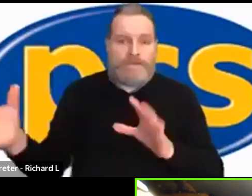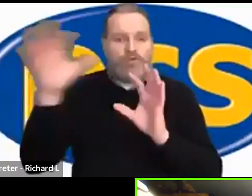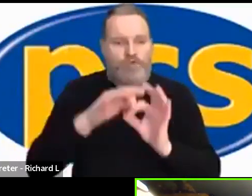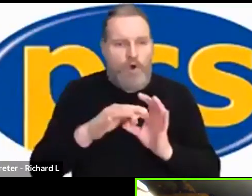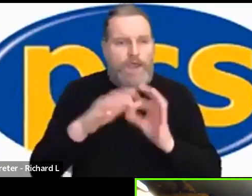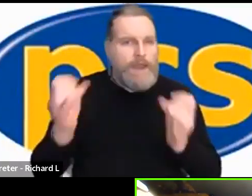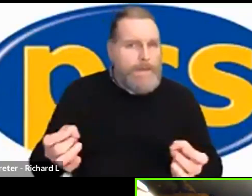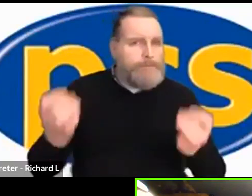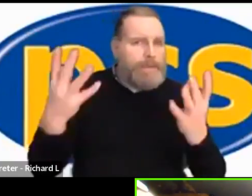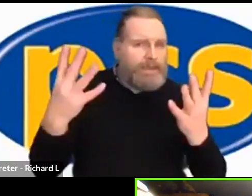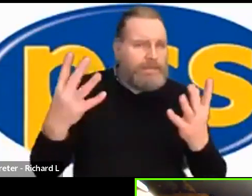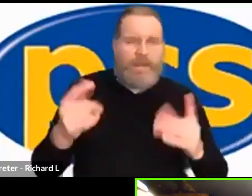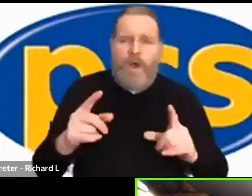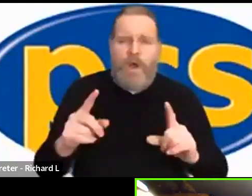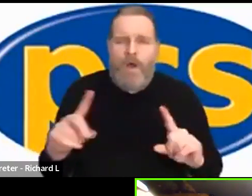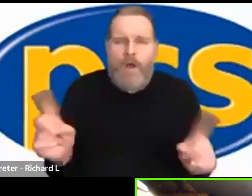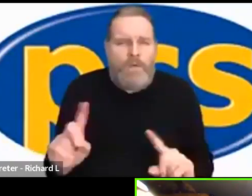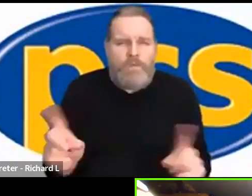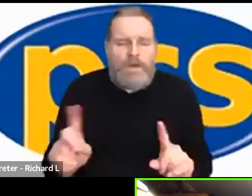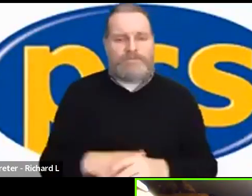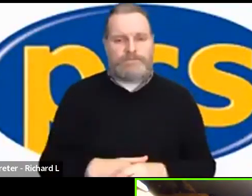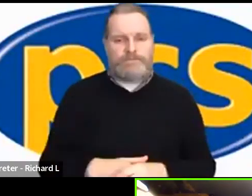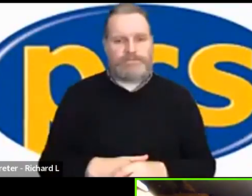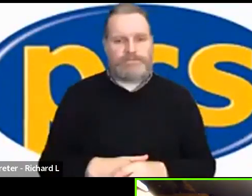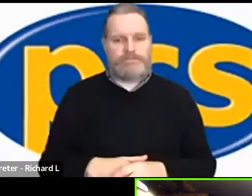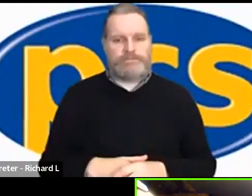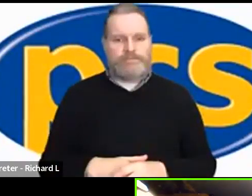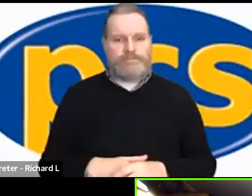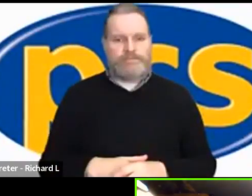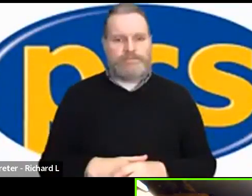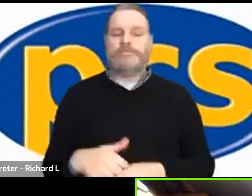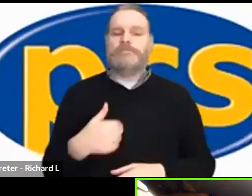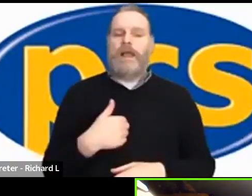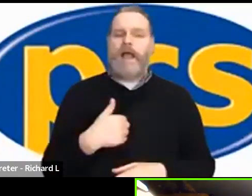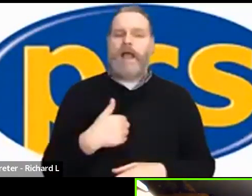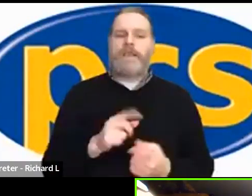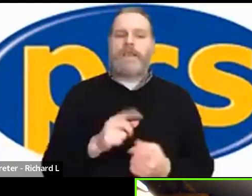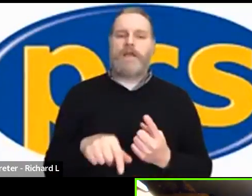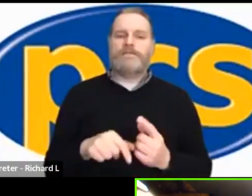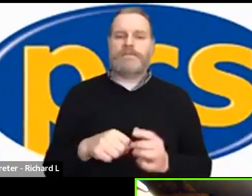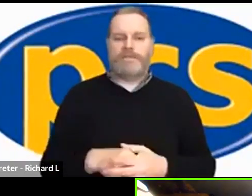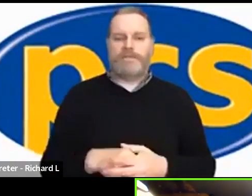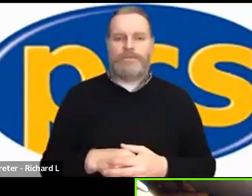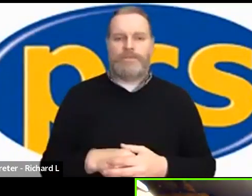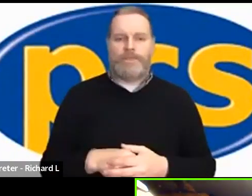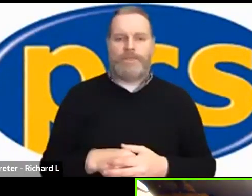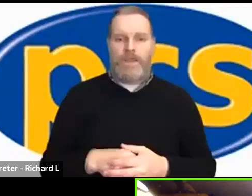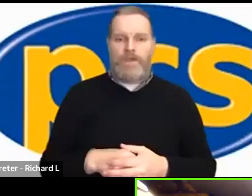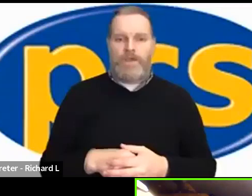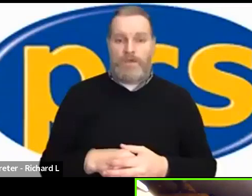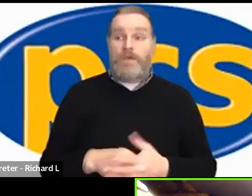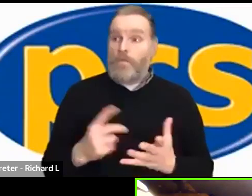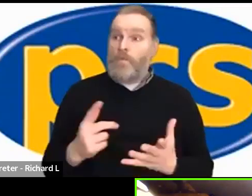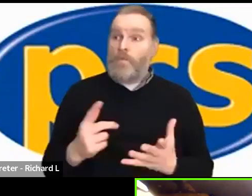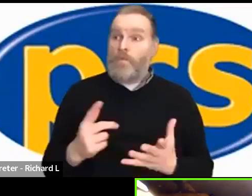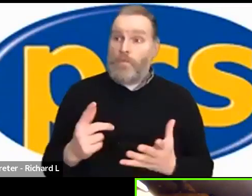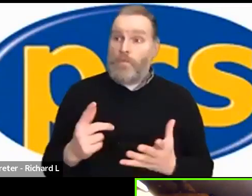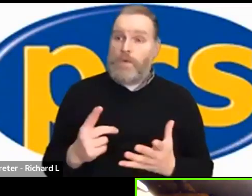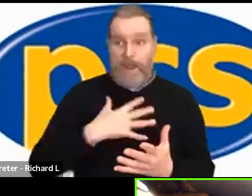line, or any sticky ny stipulation about what we have to do on a strike? I mean just to pick that one up quickly ly, and of course we would